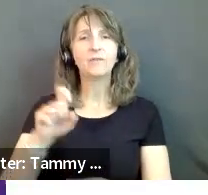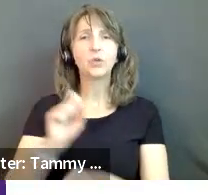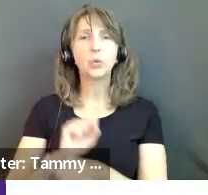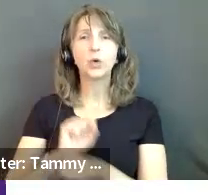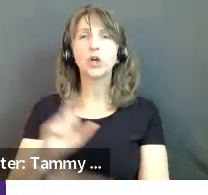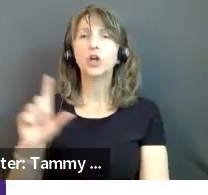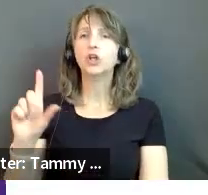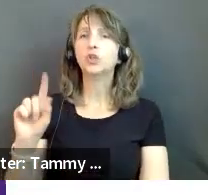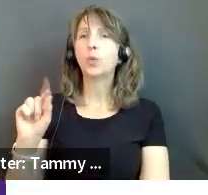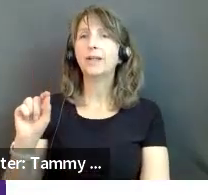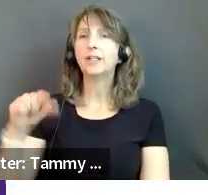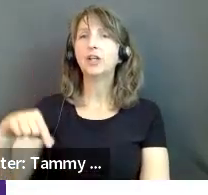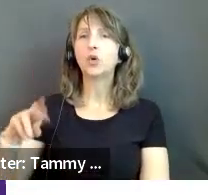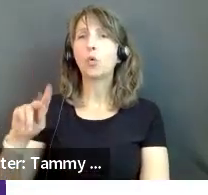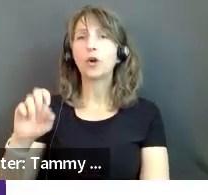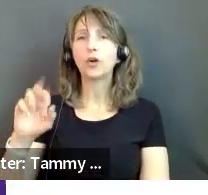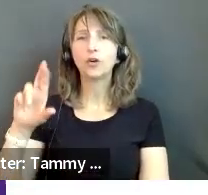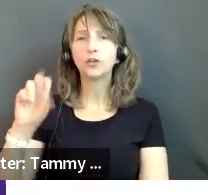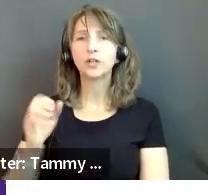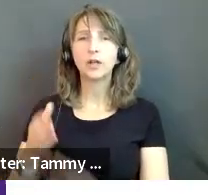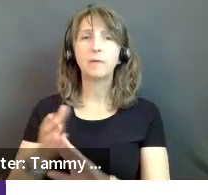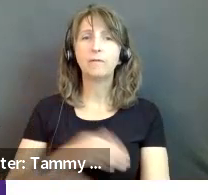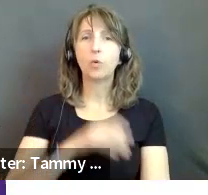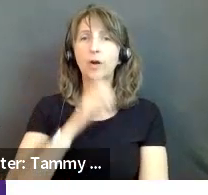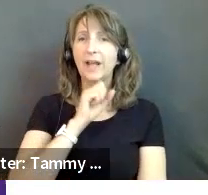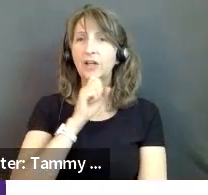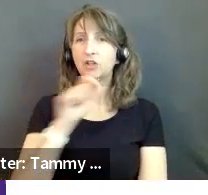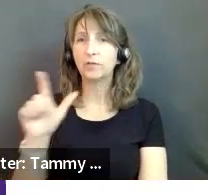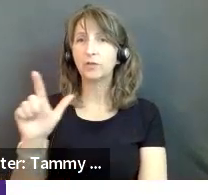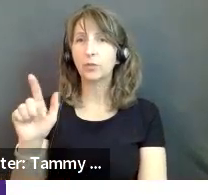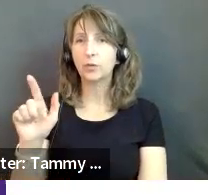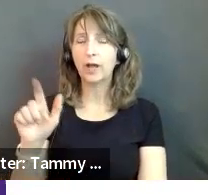Or 40 quarters for anyone else.